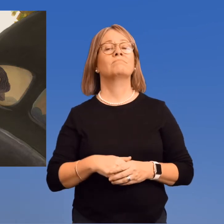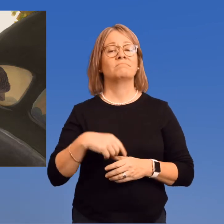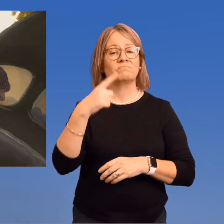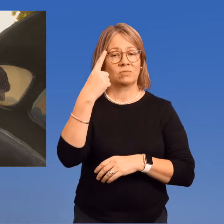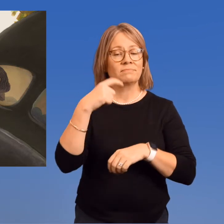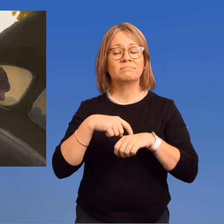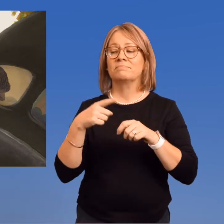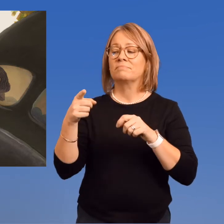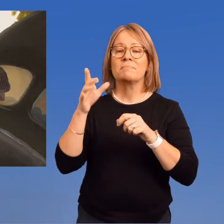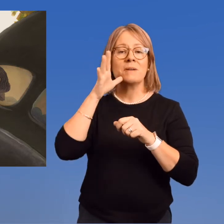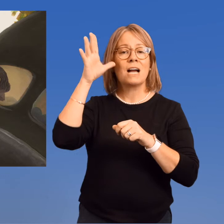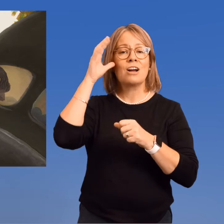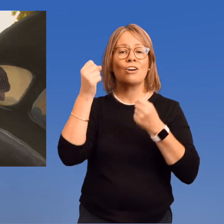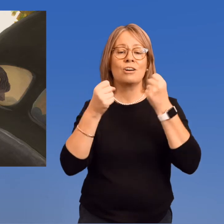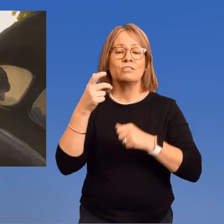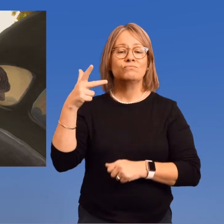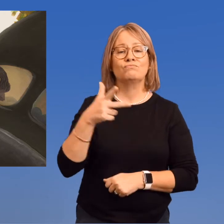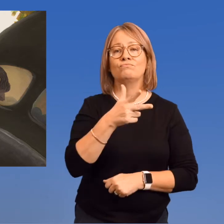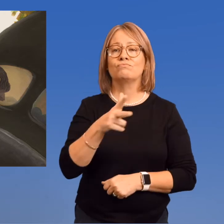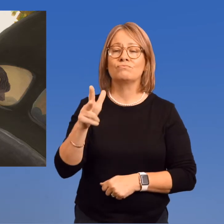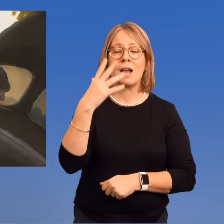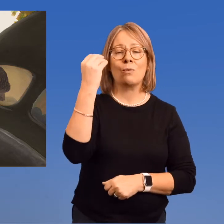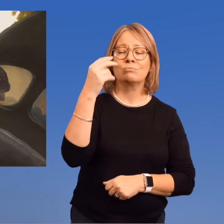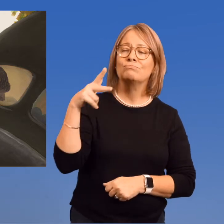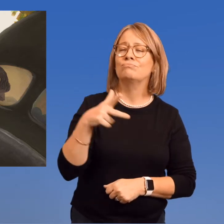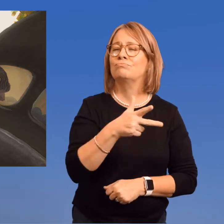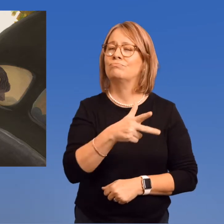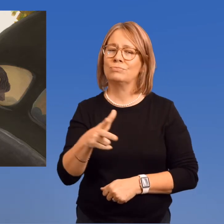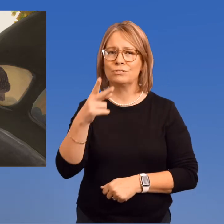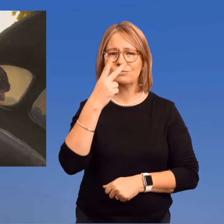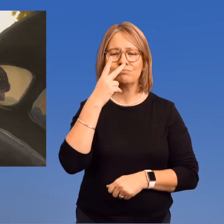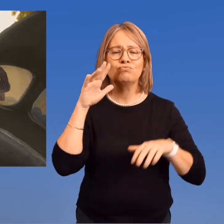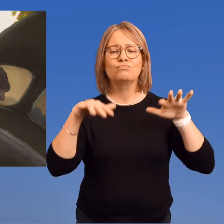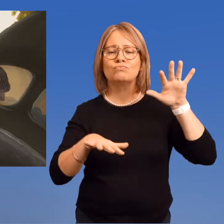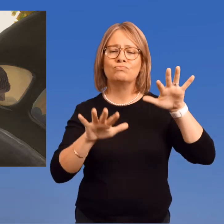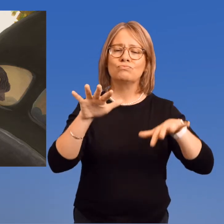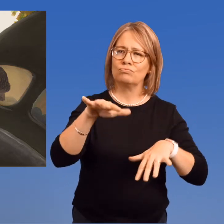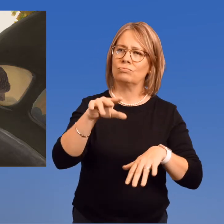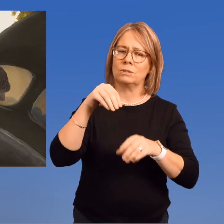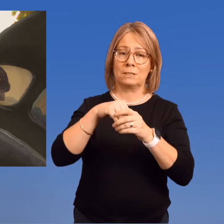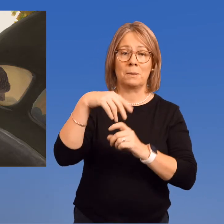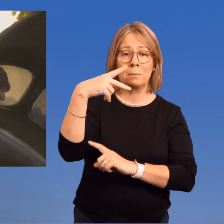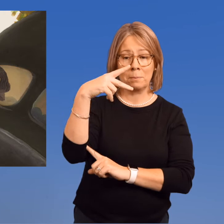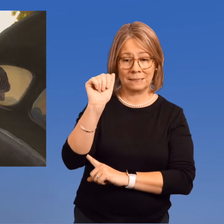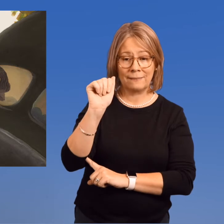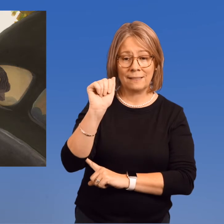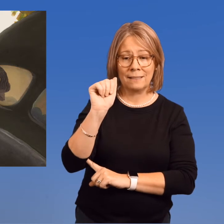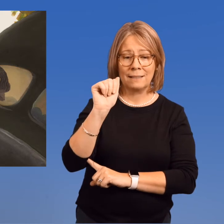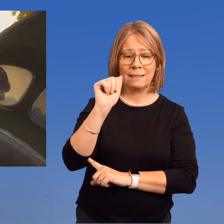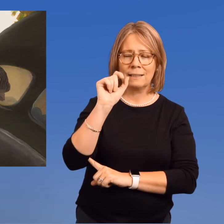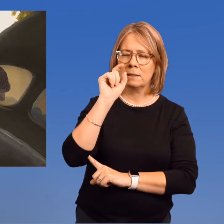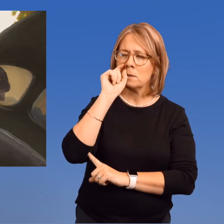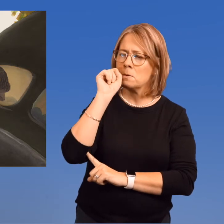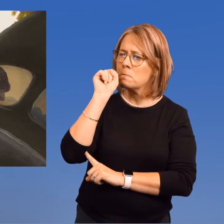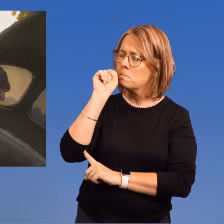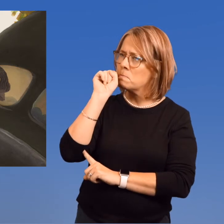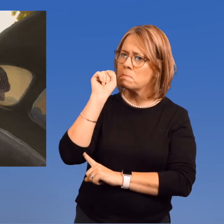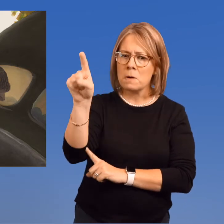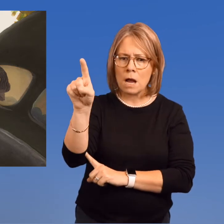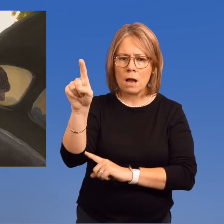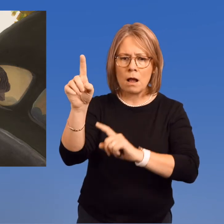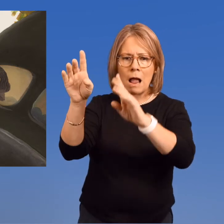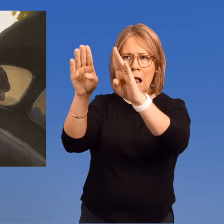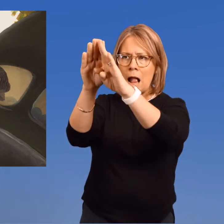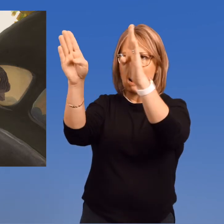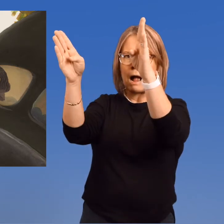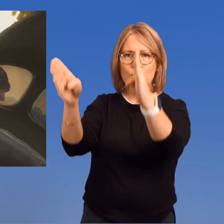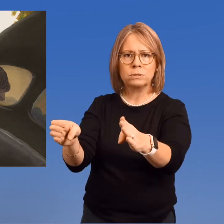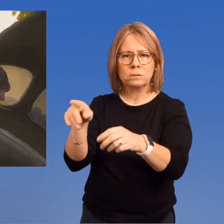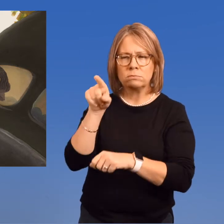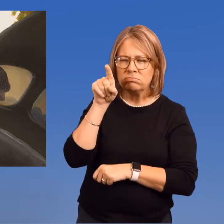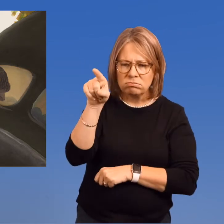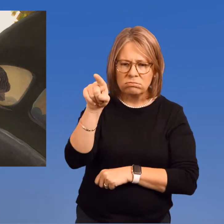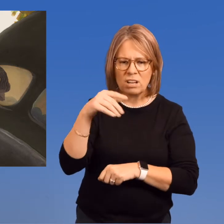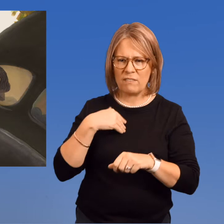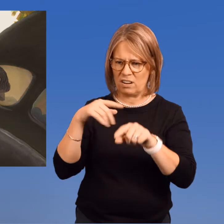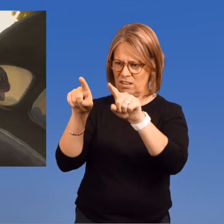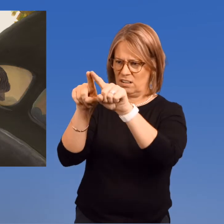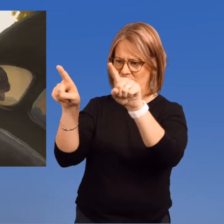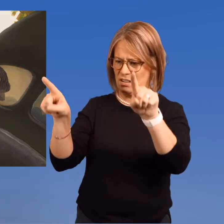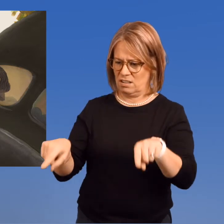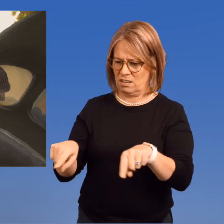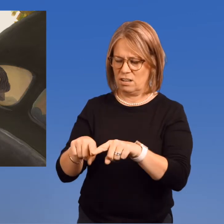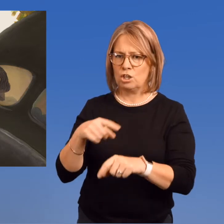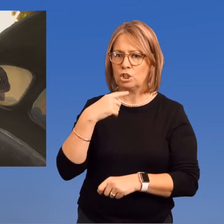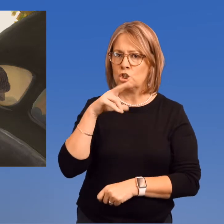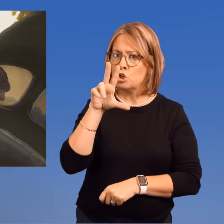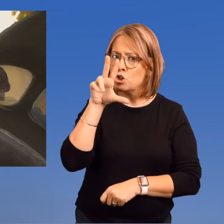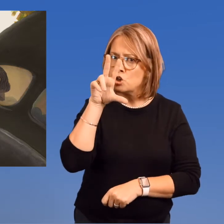a sign outside of a resort in Pennsylvania seen from her parents car.